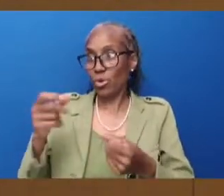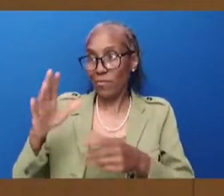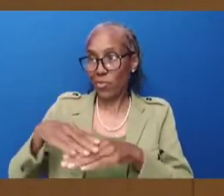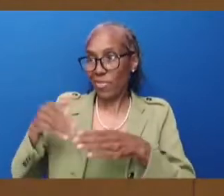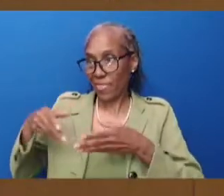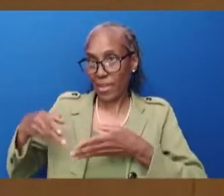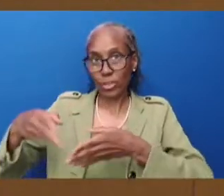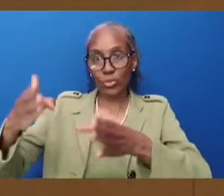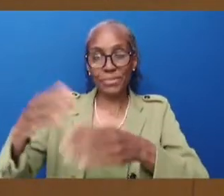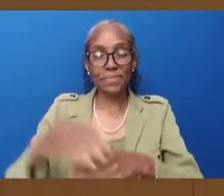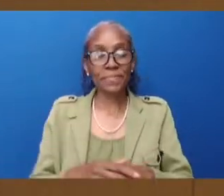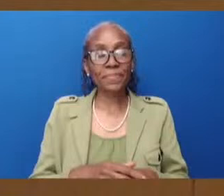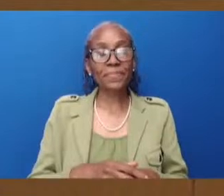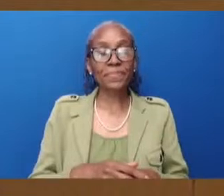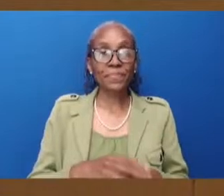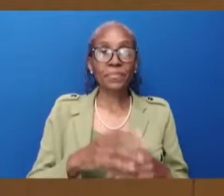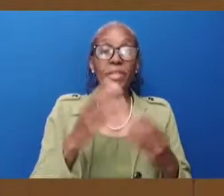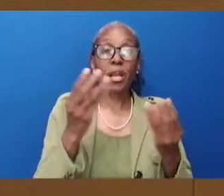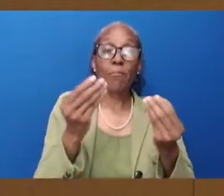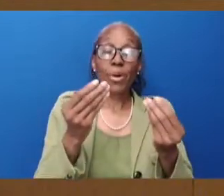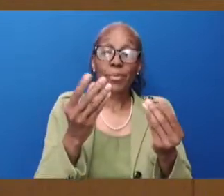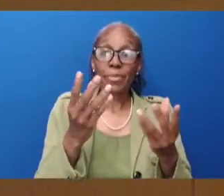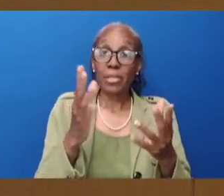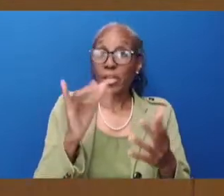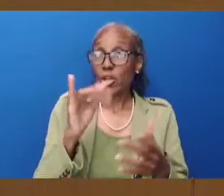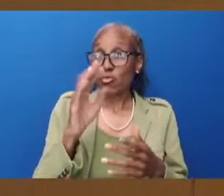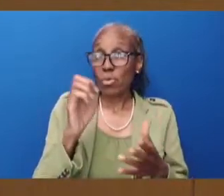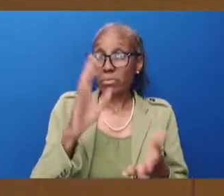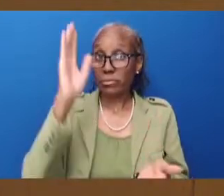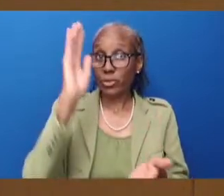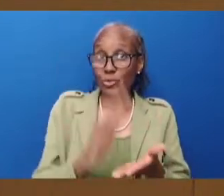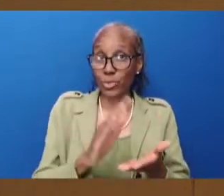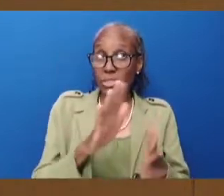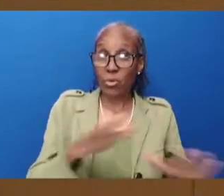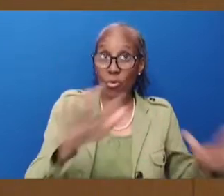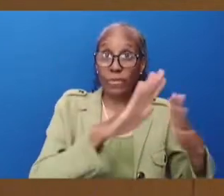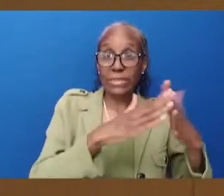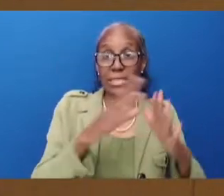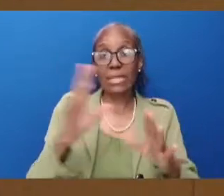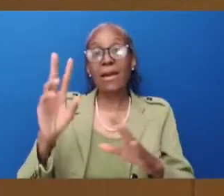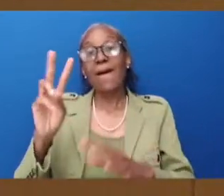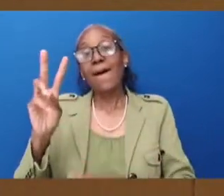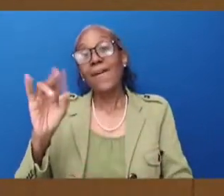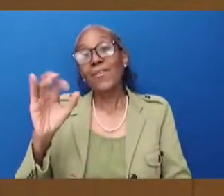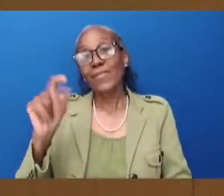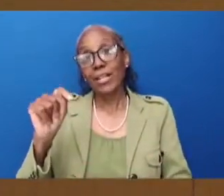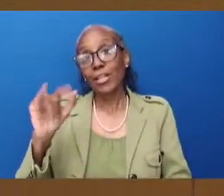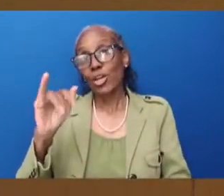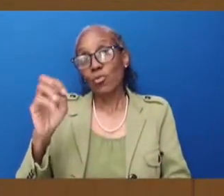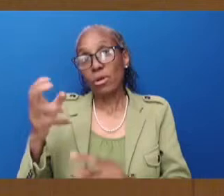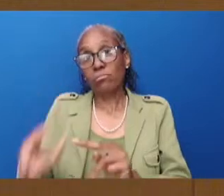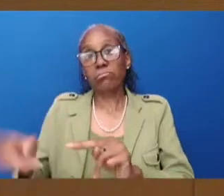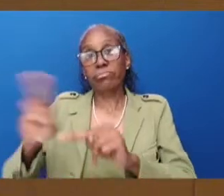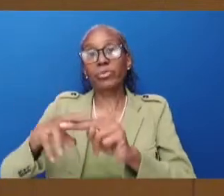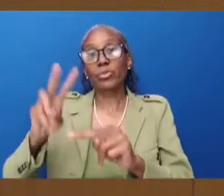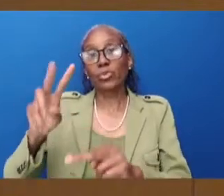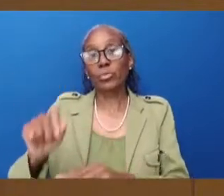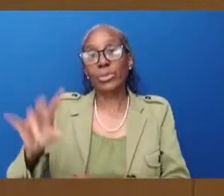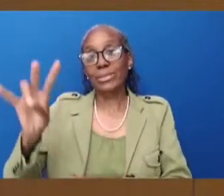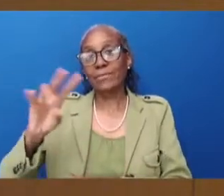MATTER WHAT TIME YOU VISIT THE